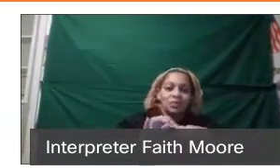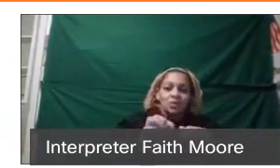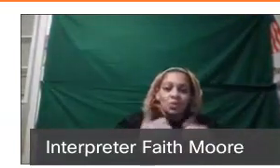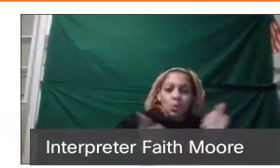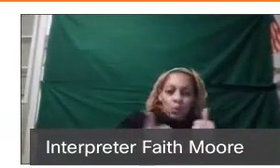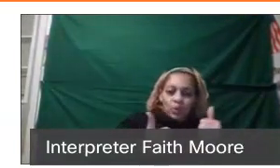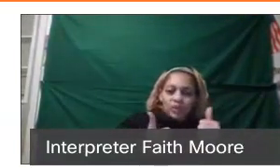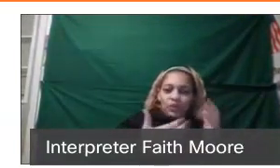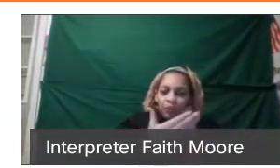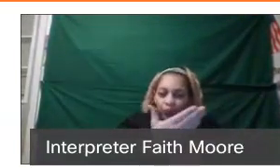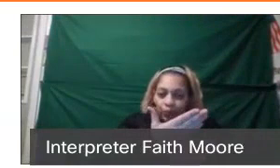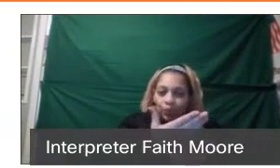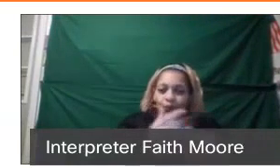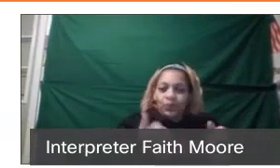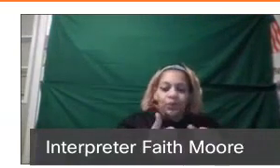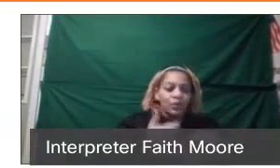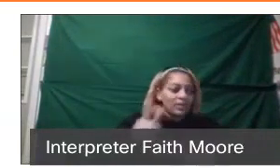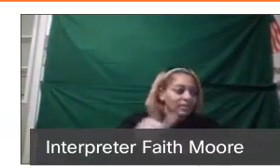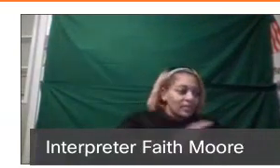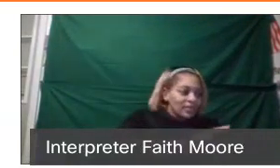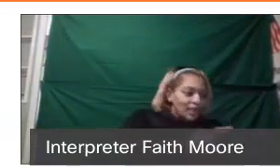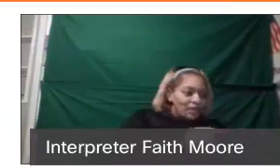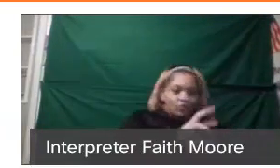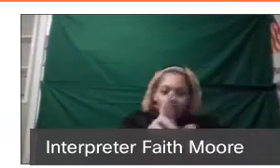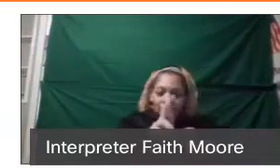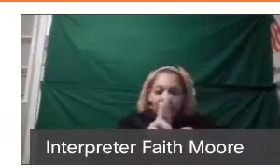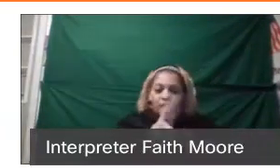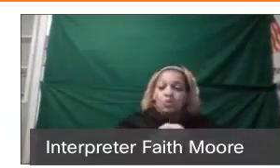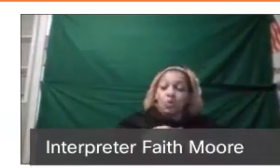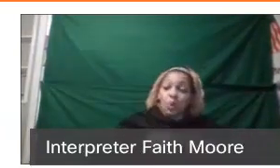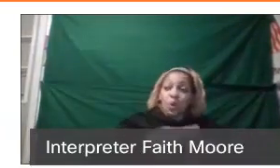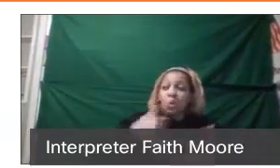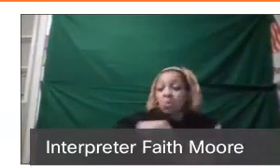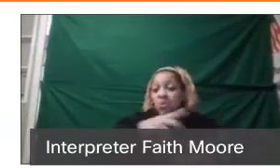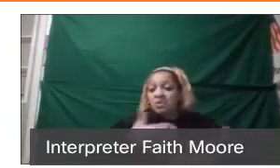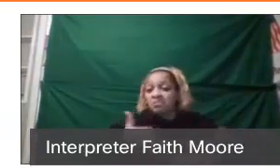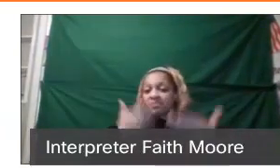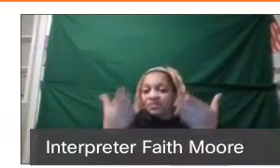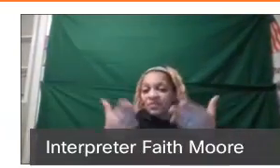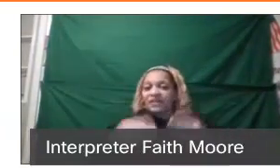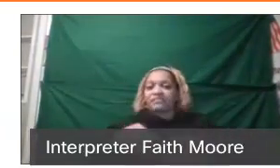Left right you know, or we can provide something that is more of a phasing diagram.